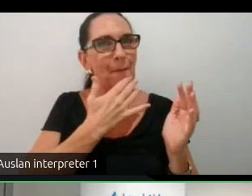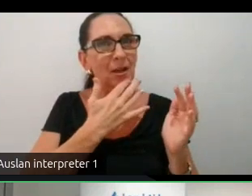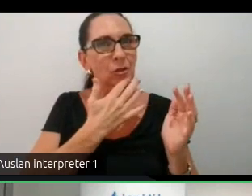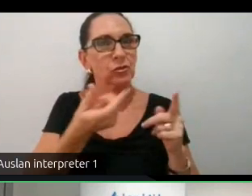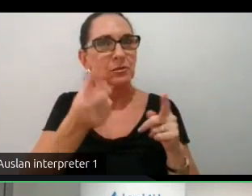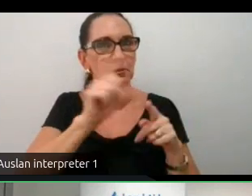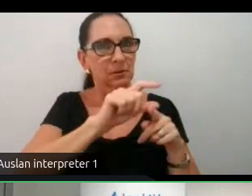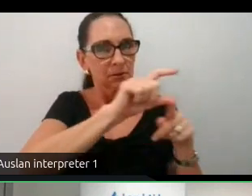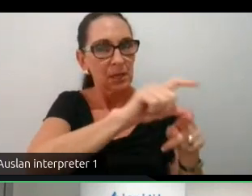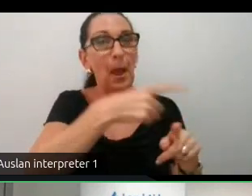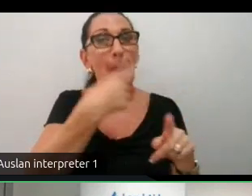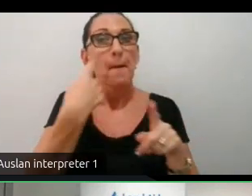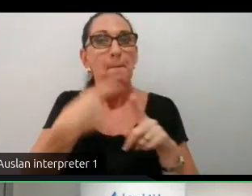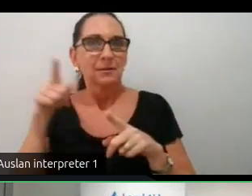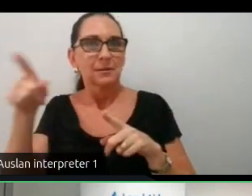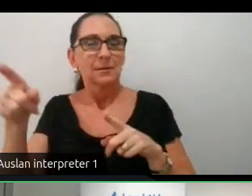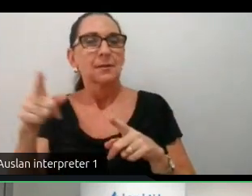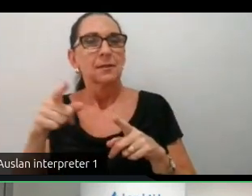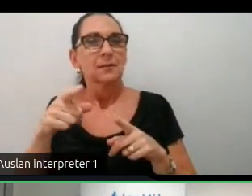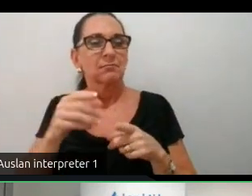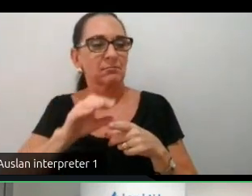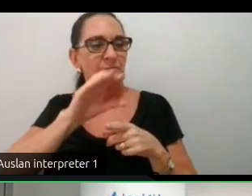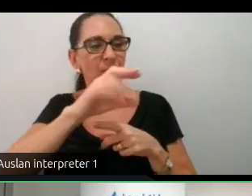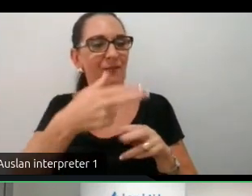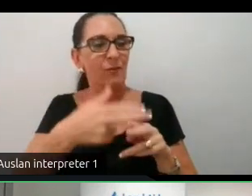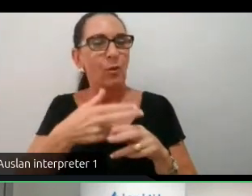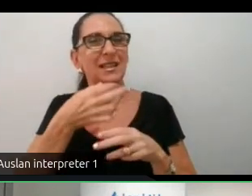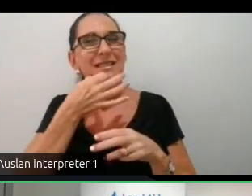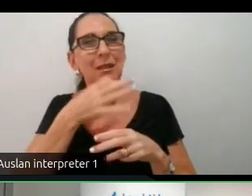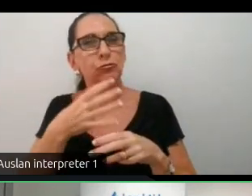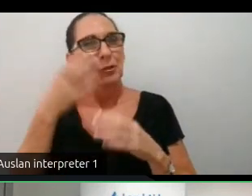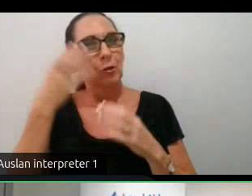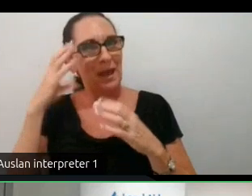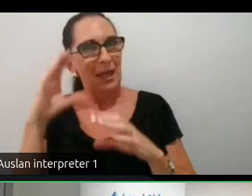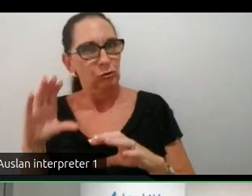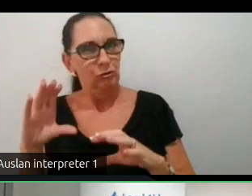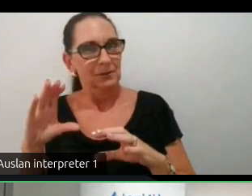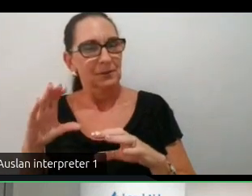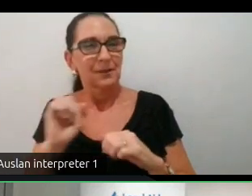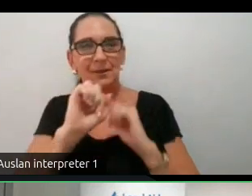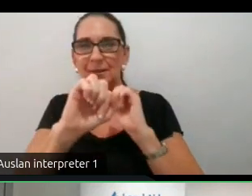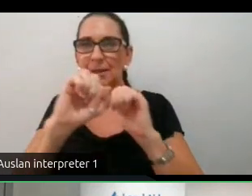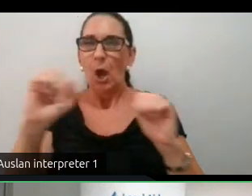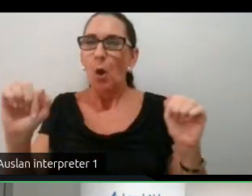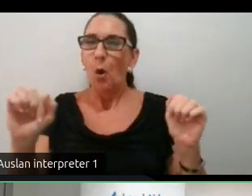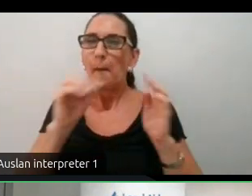temporary accommodation. Now, it might be all the policies are worded slightly differently. It might